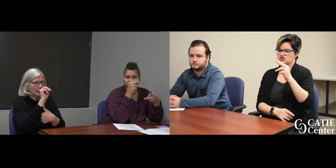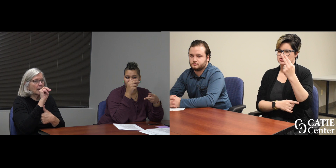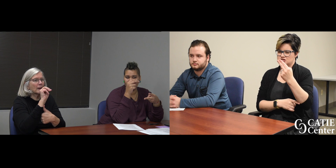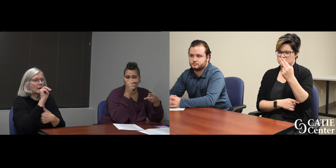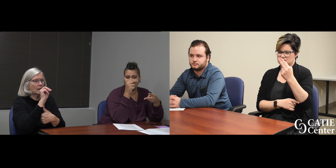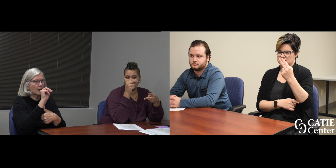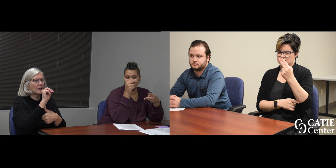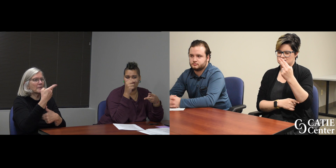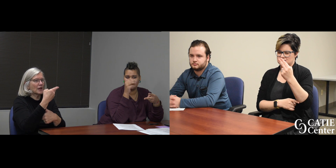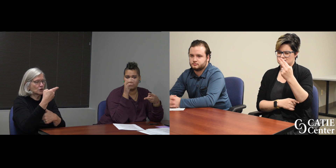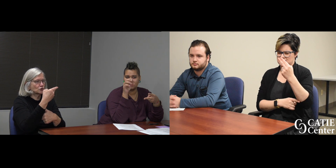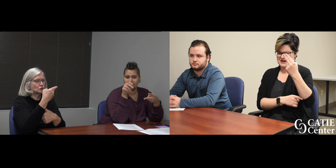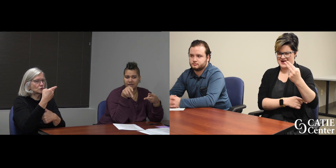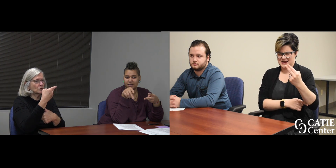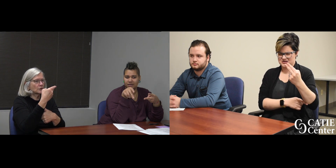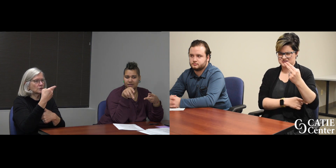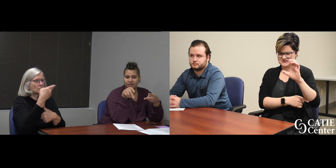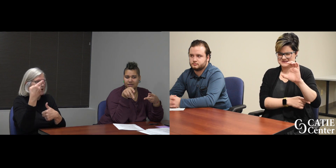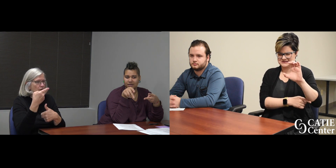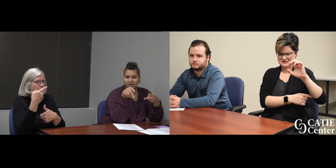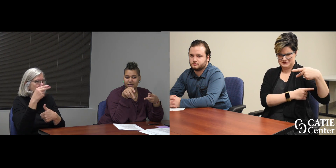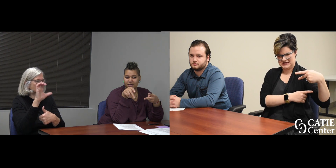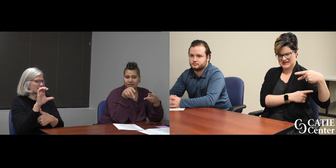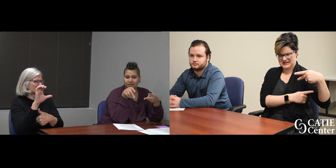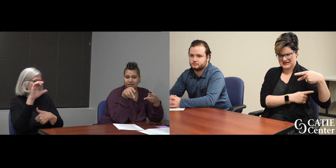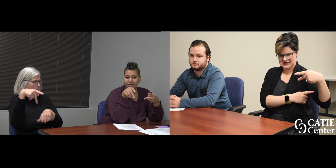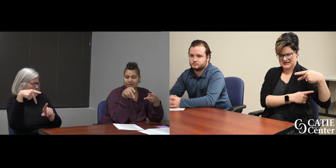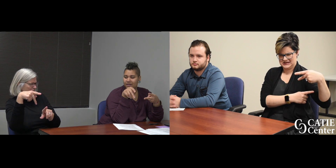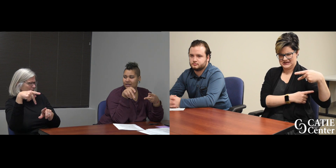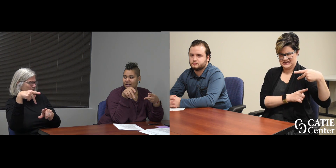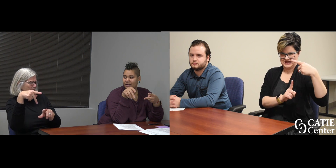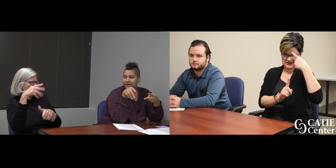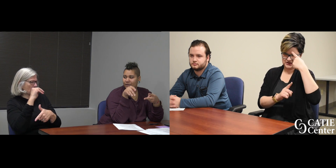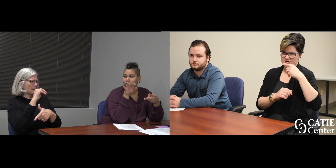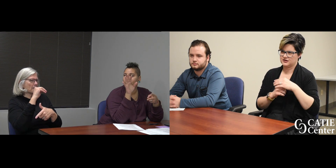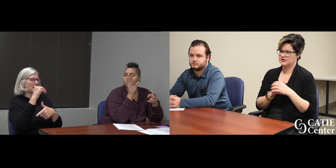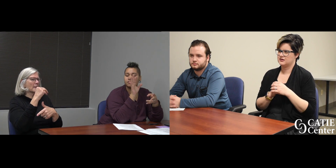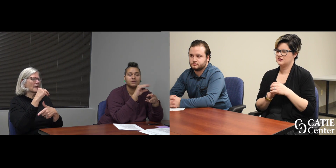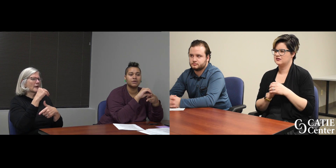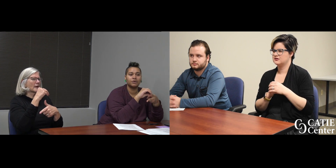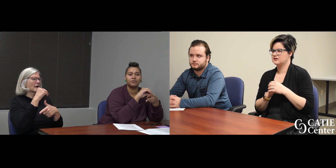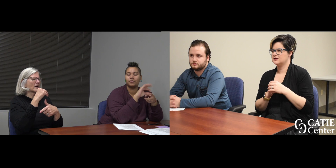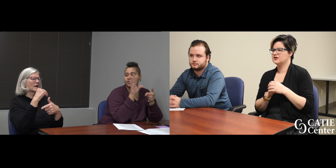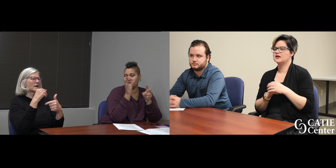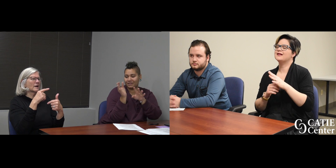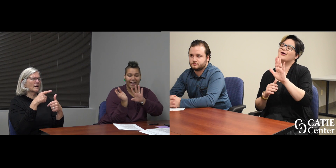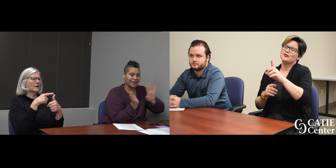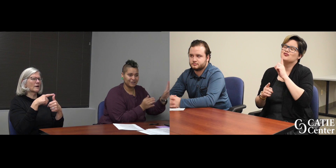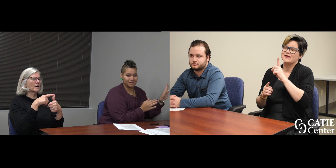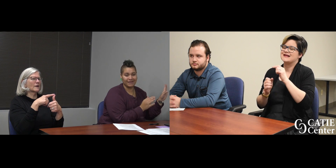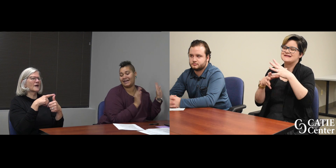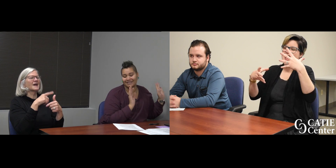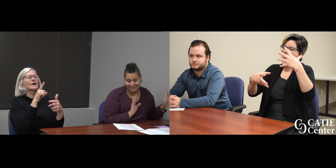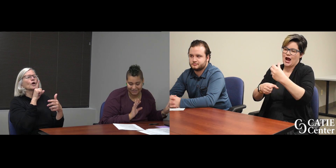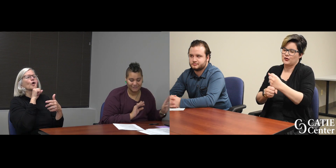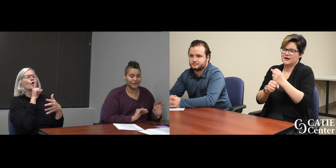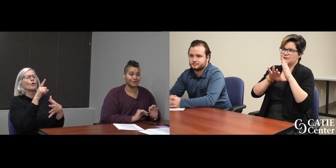The acronym aside, there are so many of them,